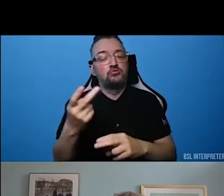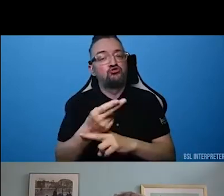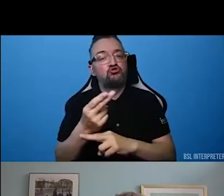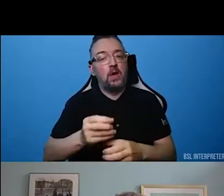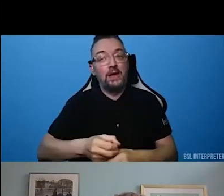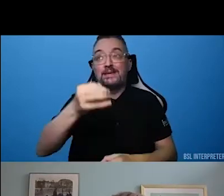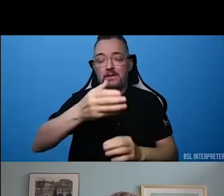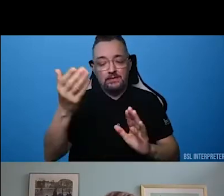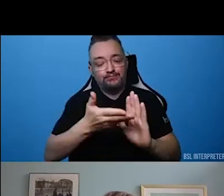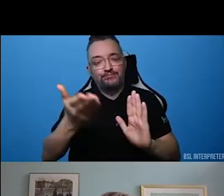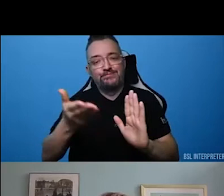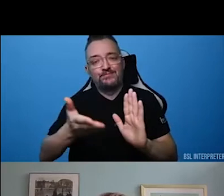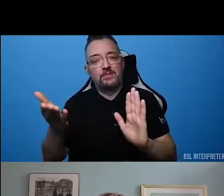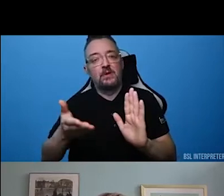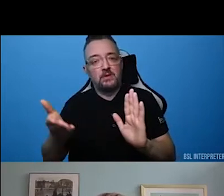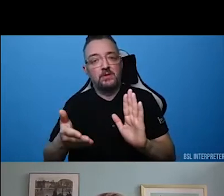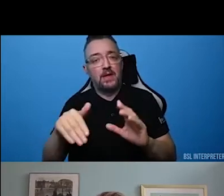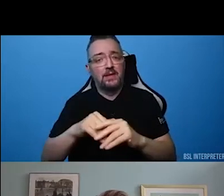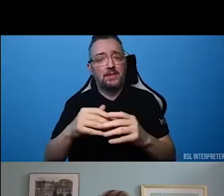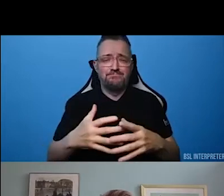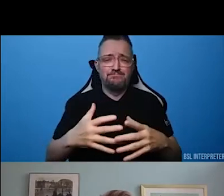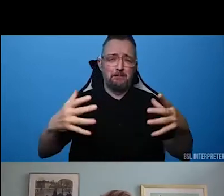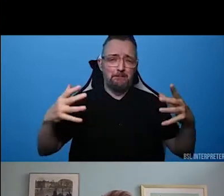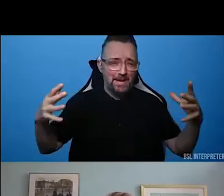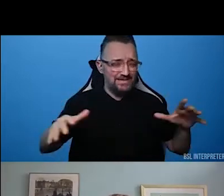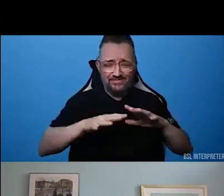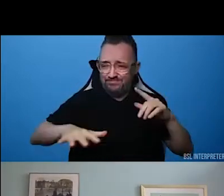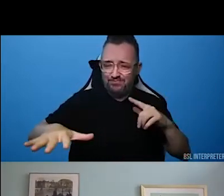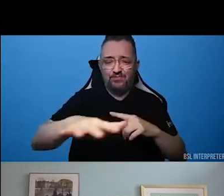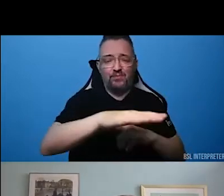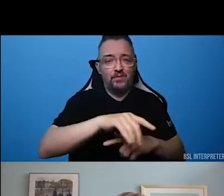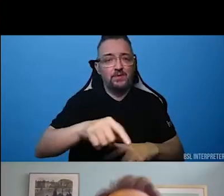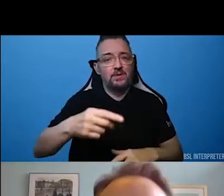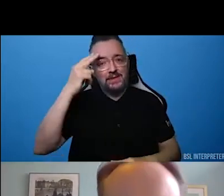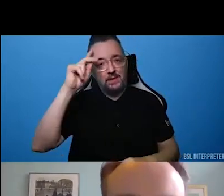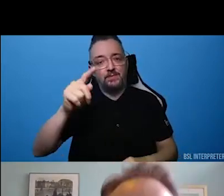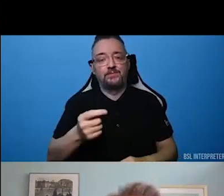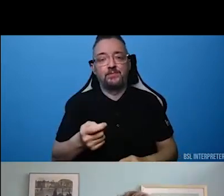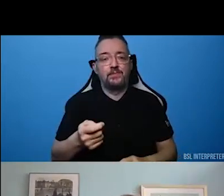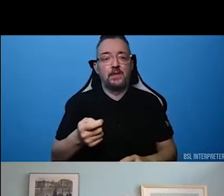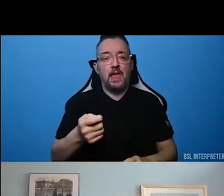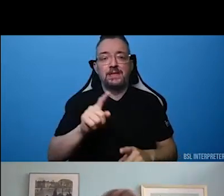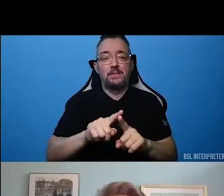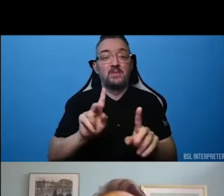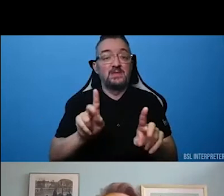on vast plantations which have been called kind of early modern factories